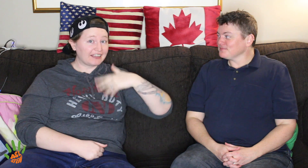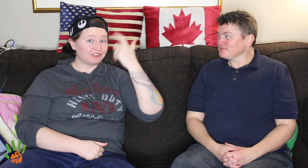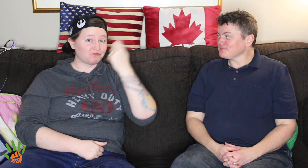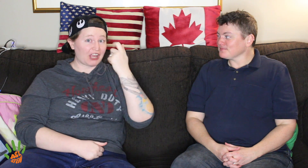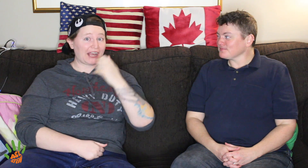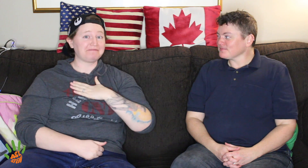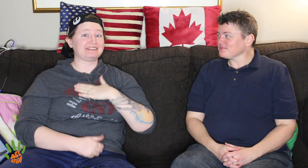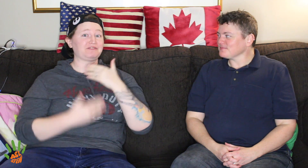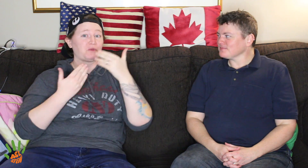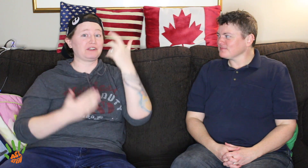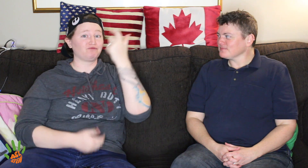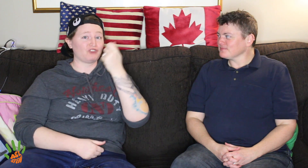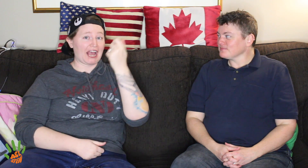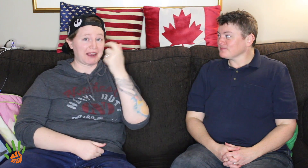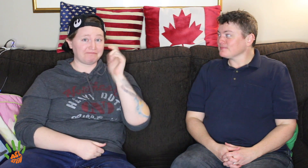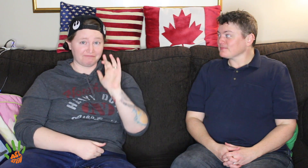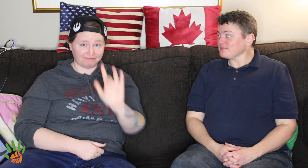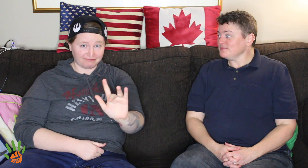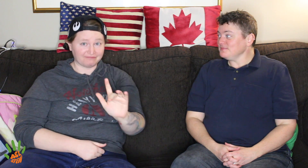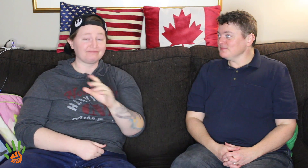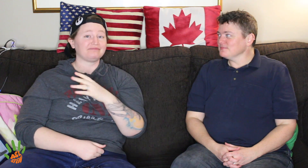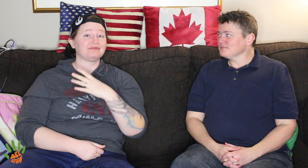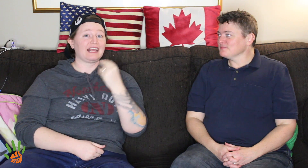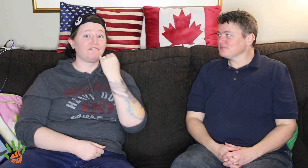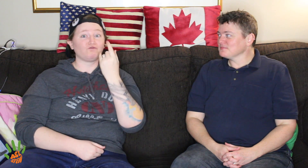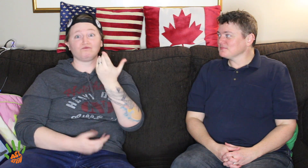If you haven't, go ahead and subscribe. Please subscribe.